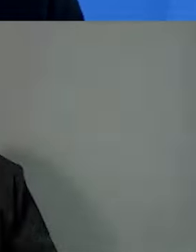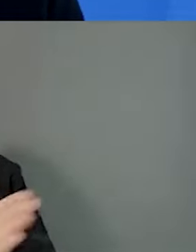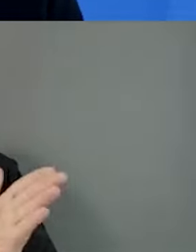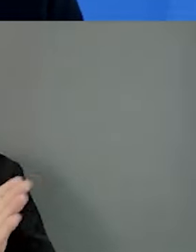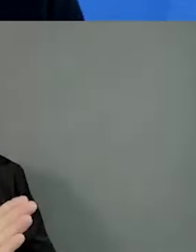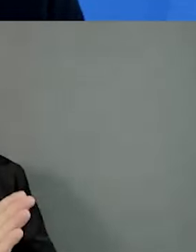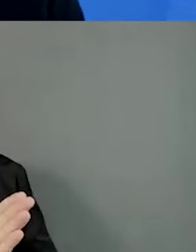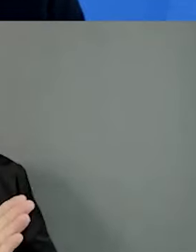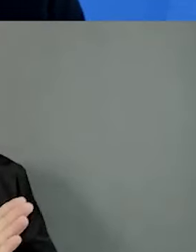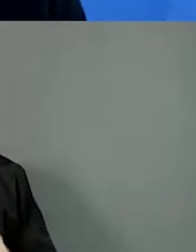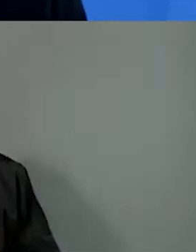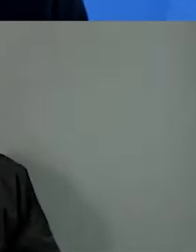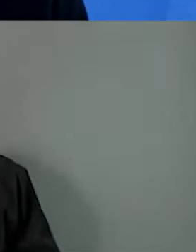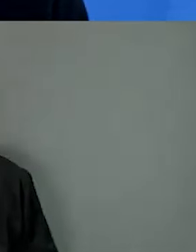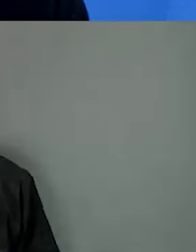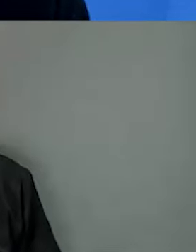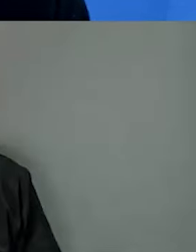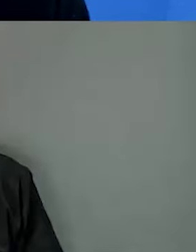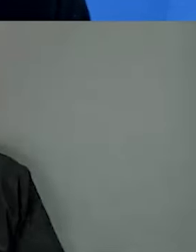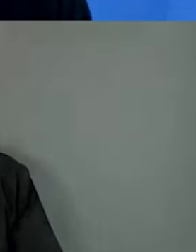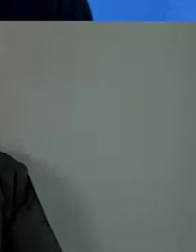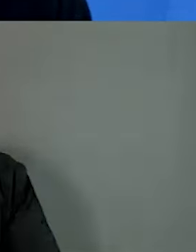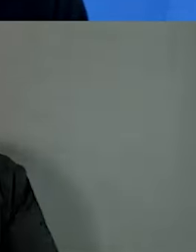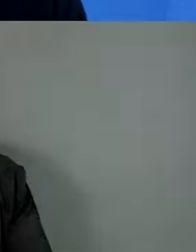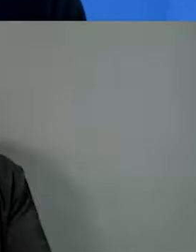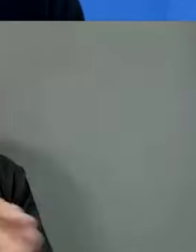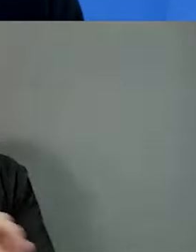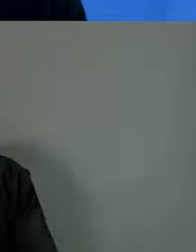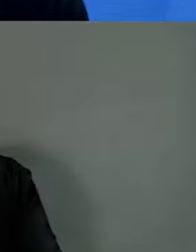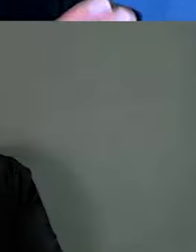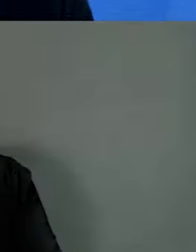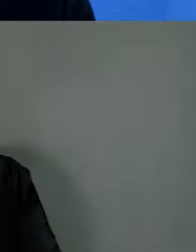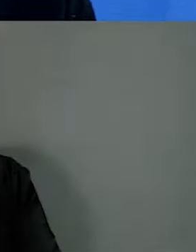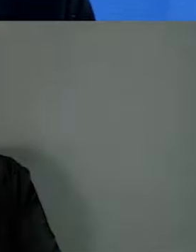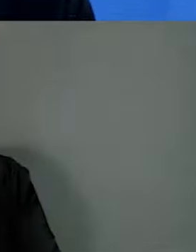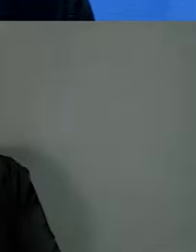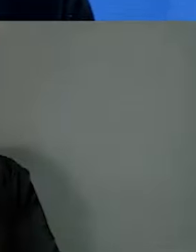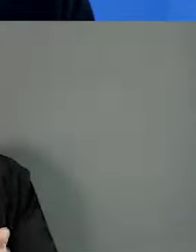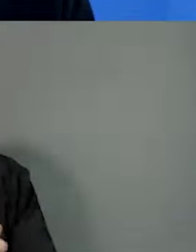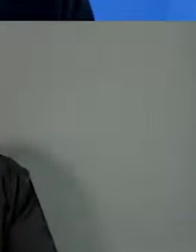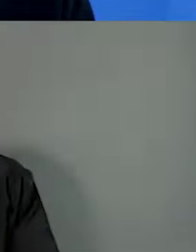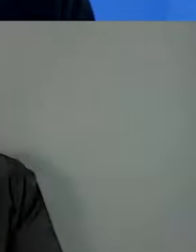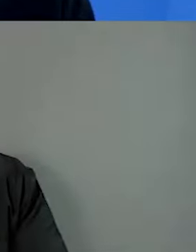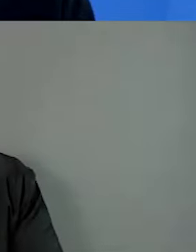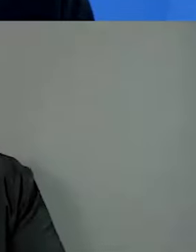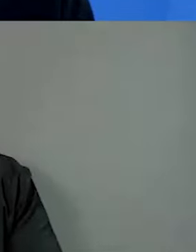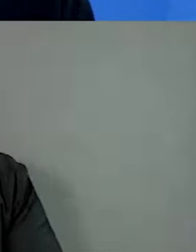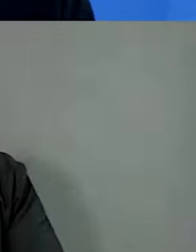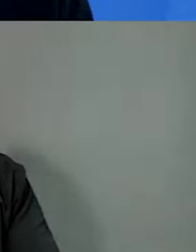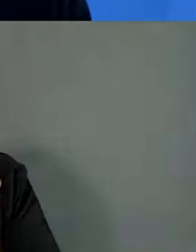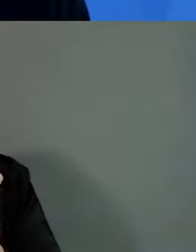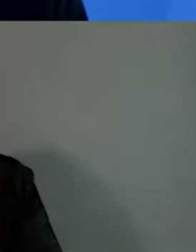synergistic activities as they used to be a since they will no longer be a component of the biosketch,